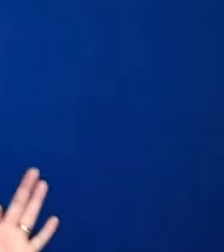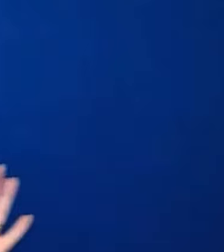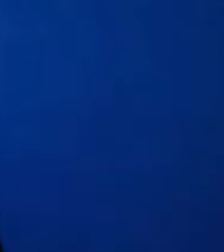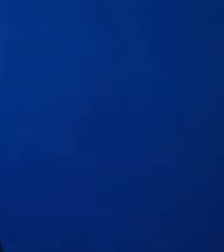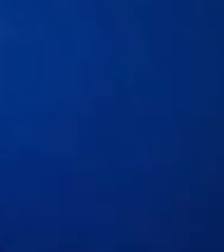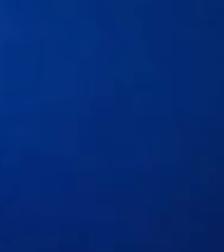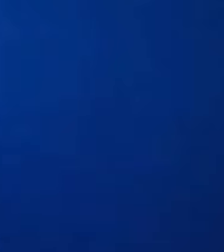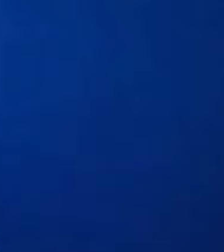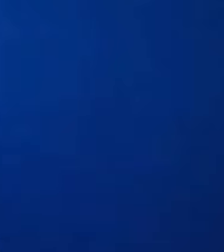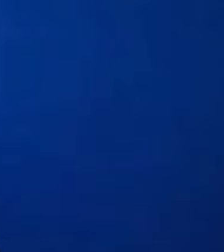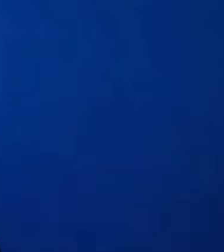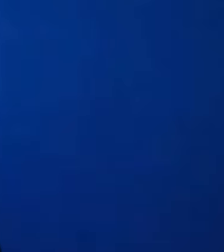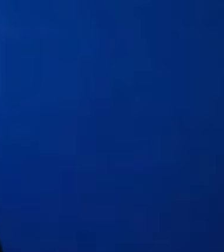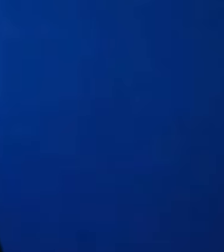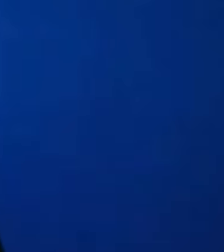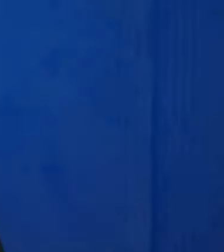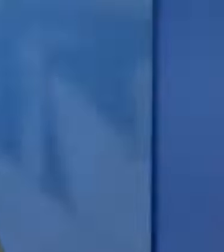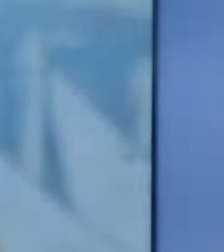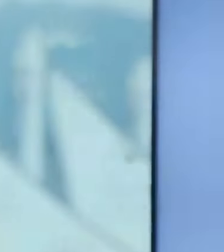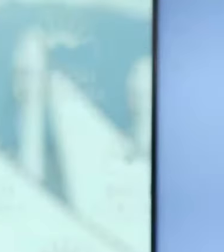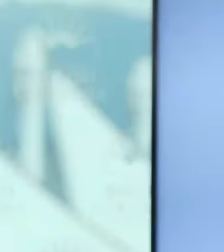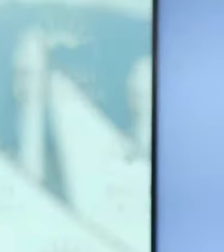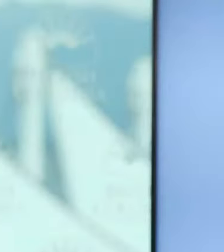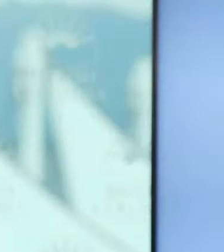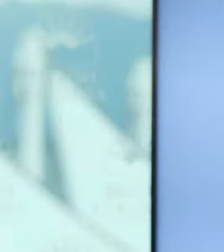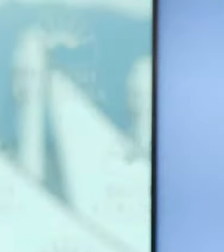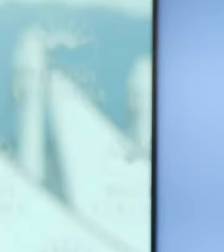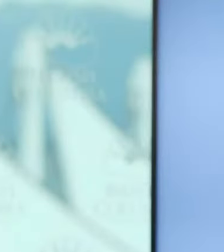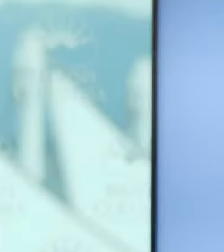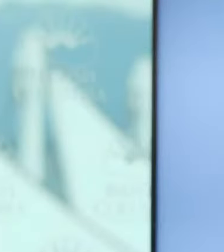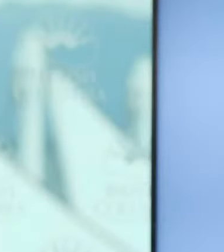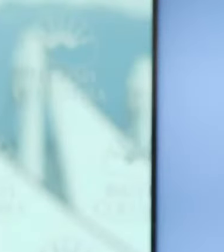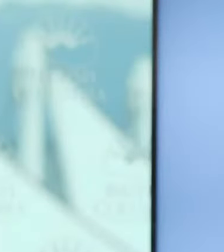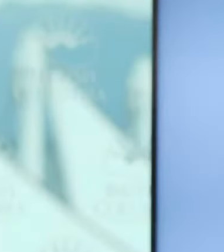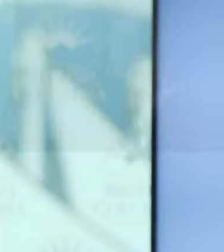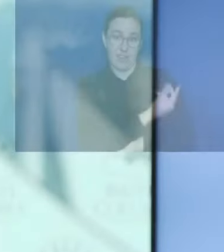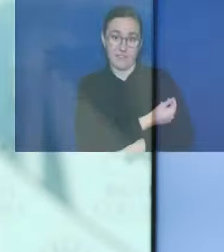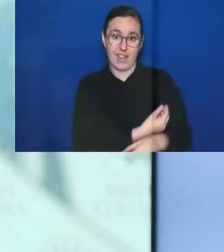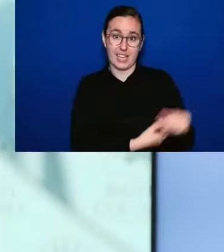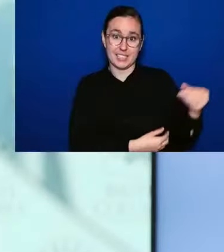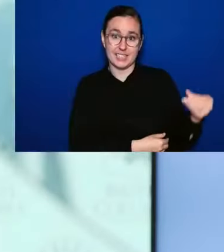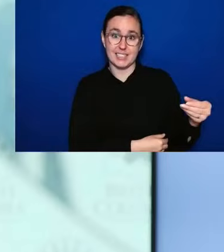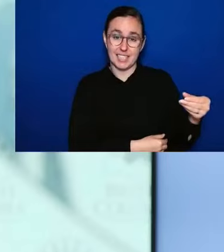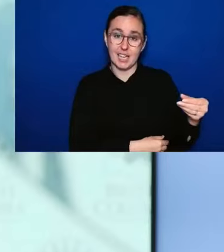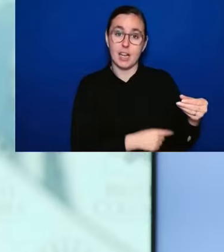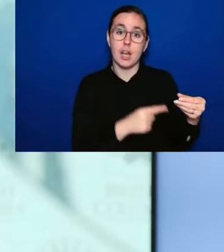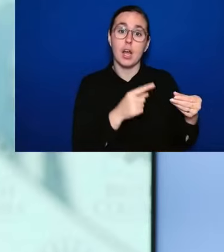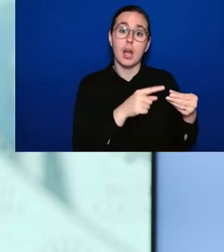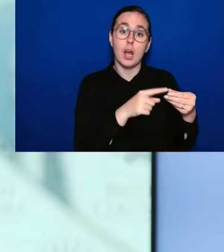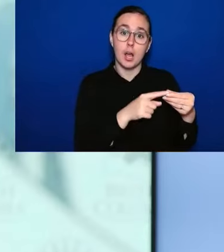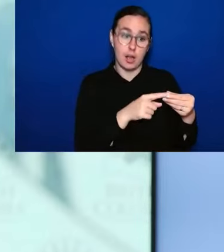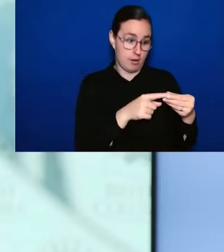doesn't do it have the vaccine model that needs to be in people to work out one courage